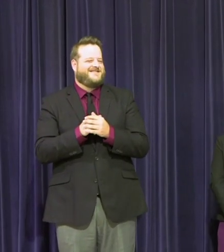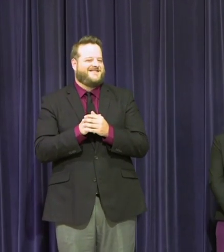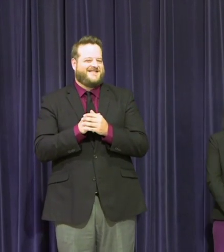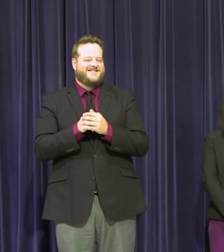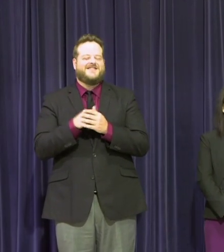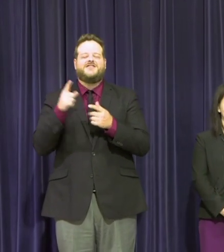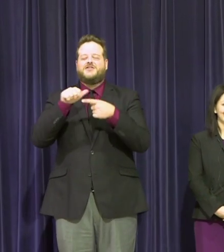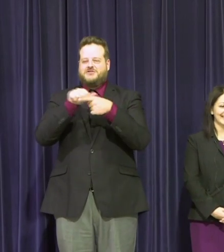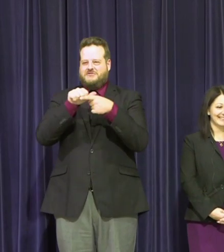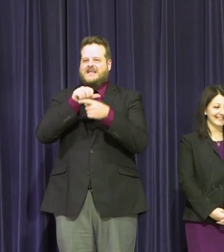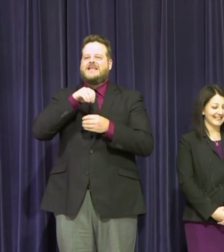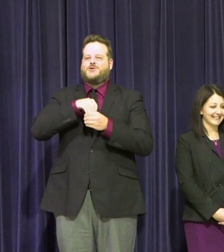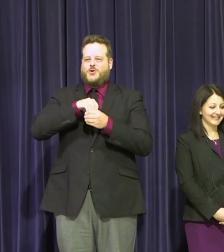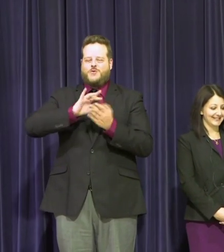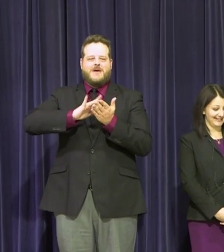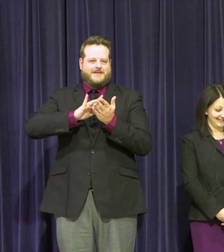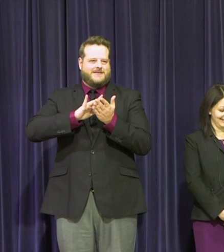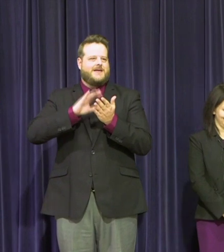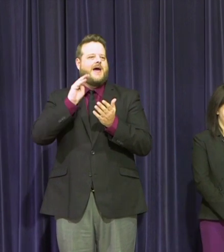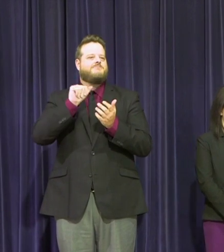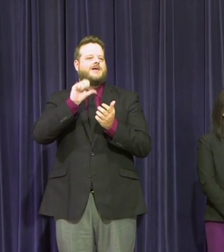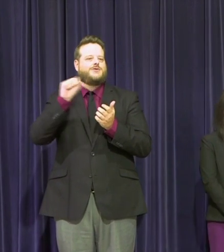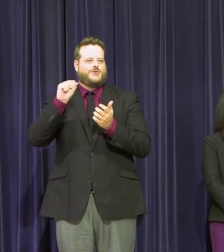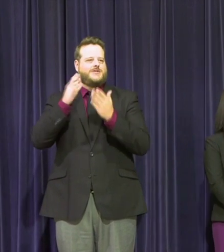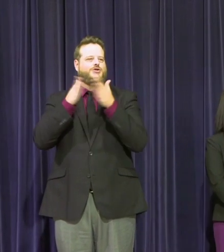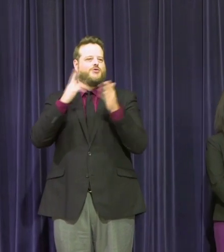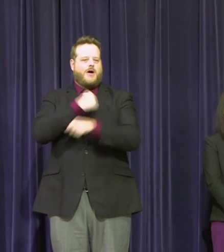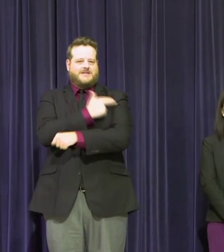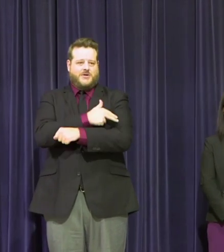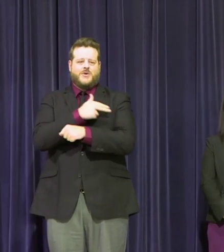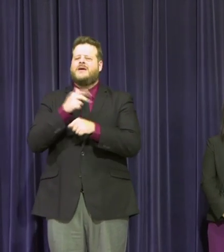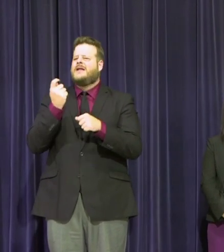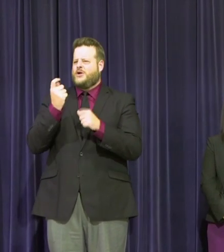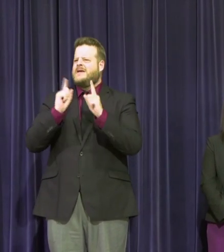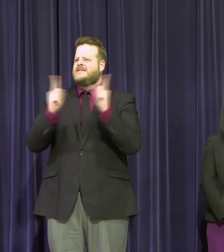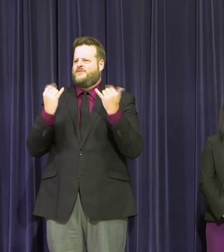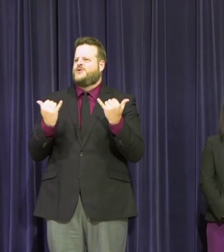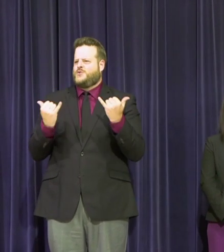She trained in internal medicine at the Massachusetts General Hospital. We’re doing this a little different today.